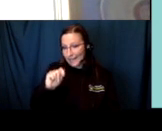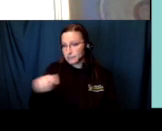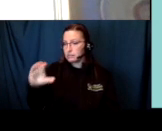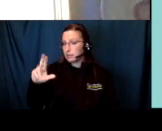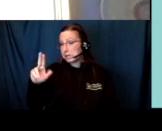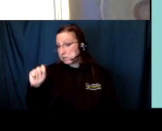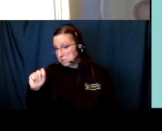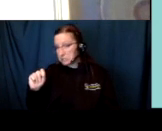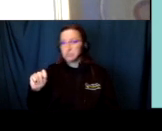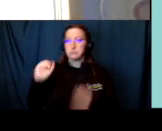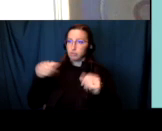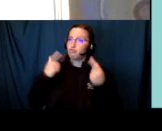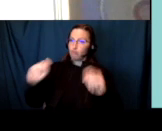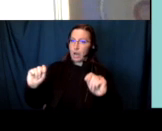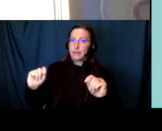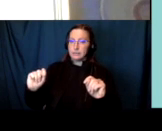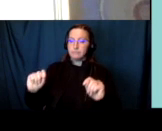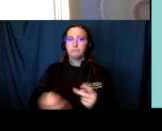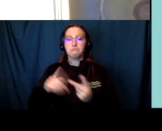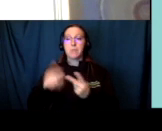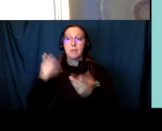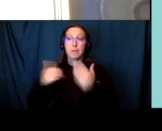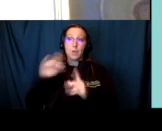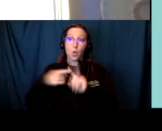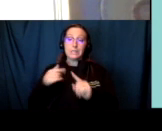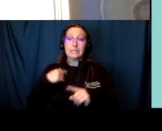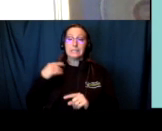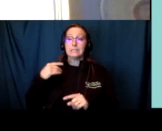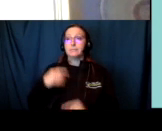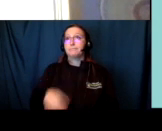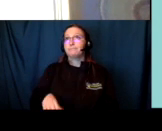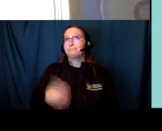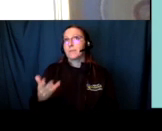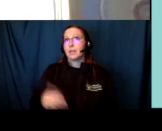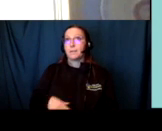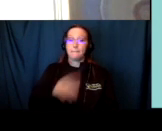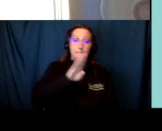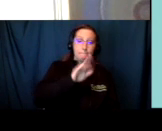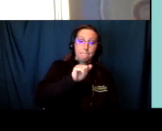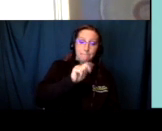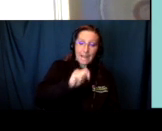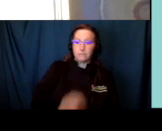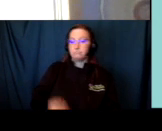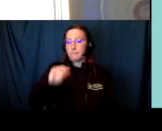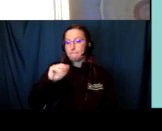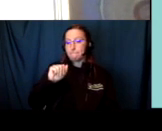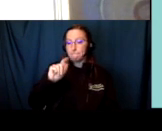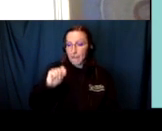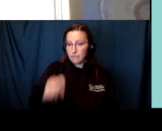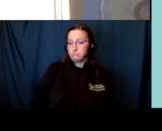he might know only by consonant differences so like bat, mat, fat, pat. We could check